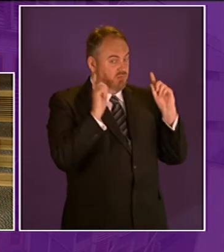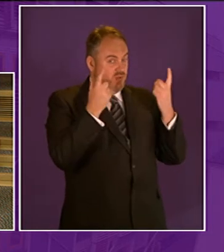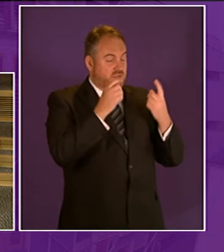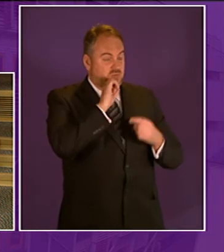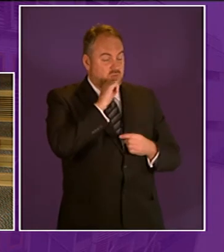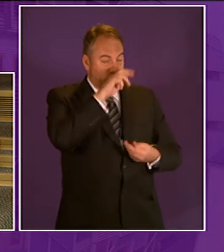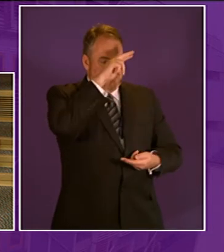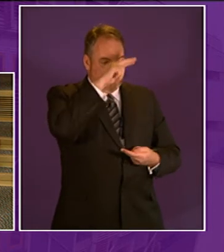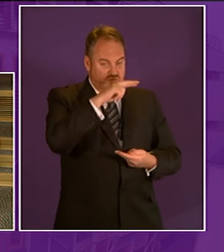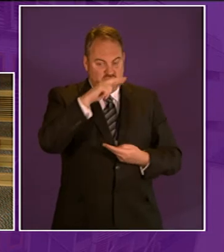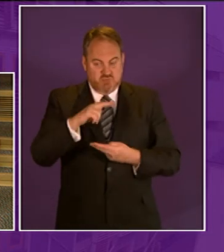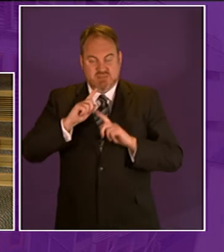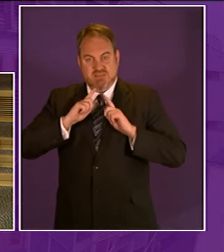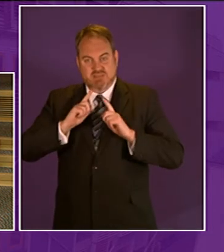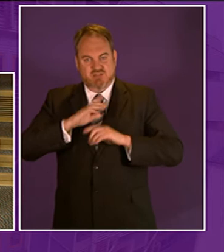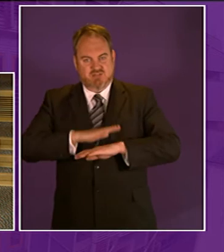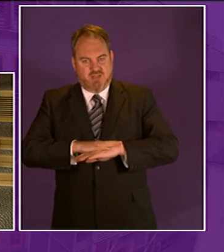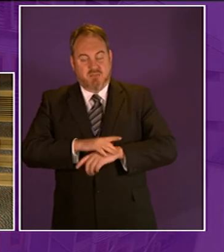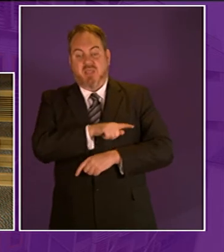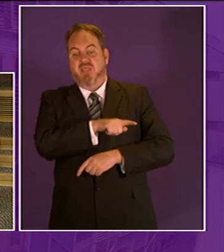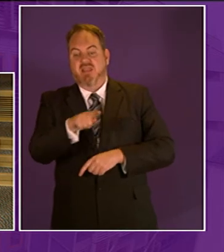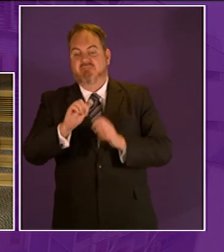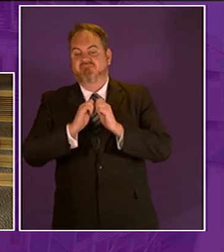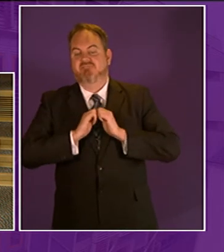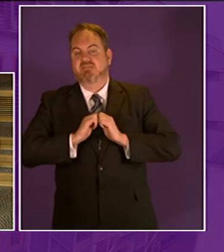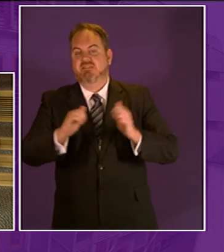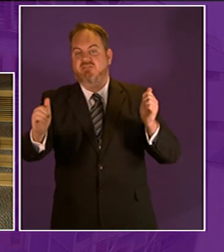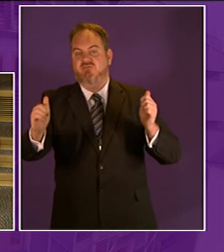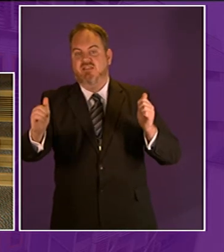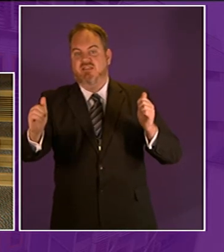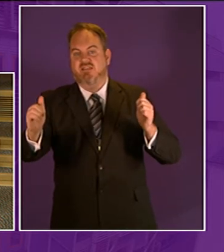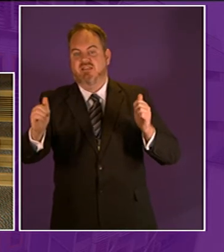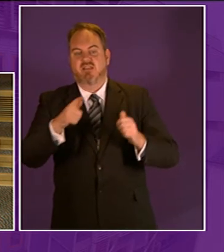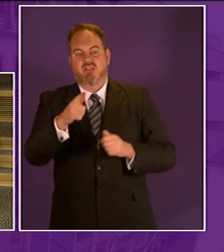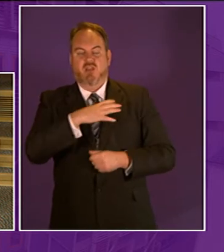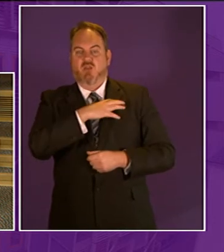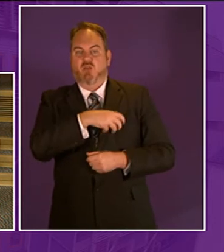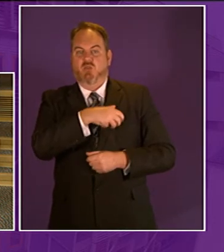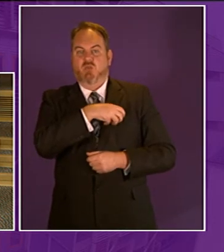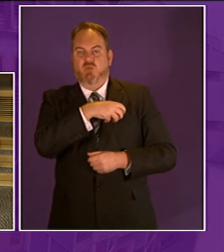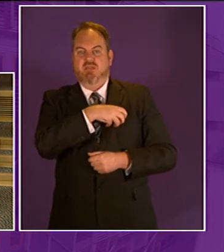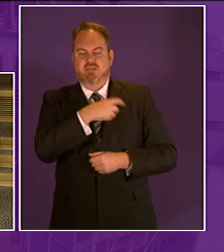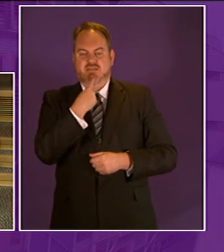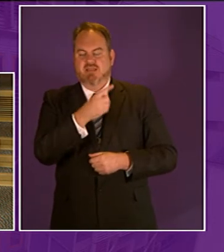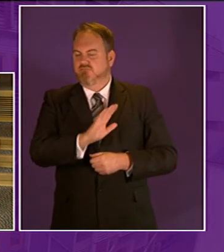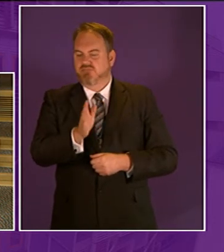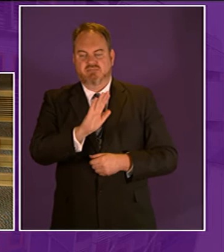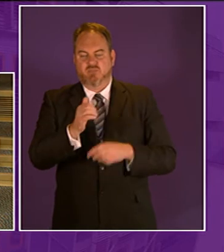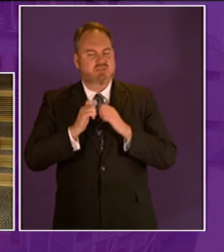I have that information in front of me, but it is disputed by the trade union that is involved in the industrial action.